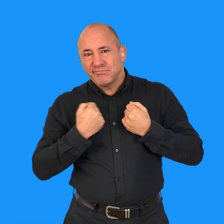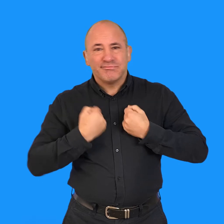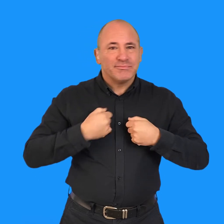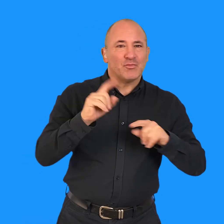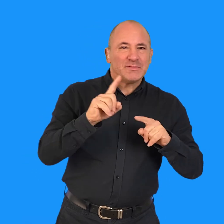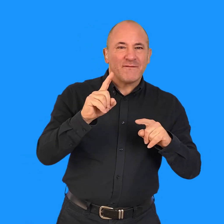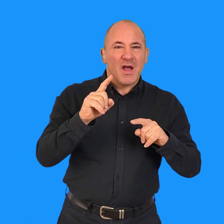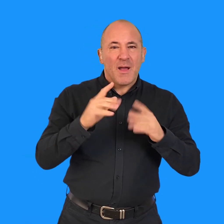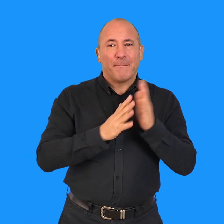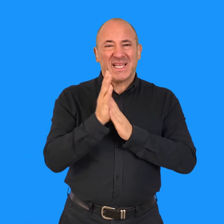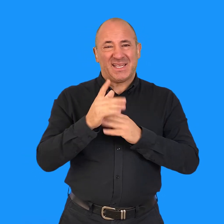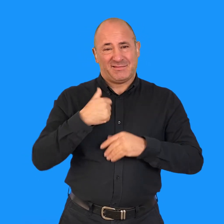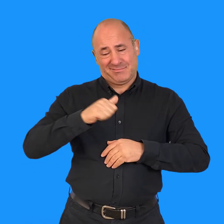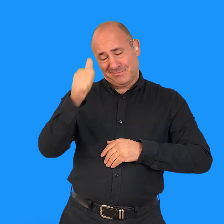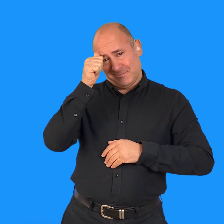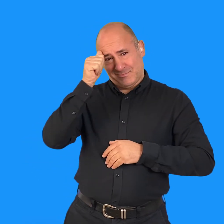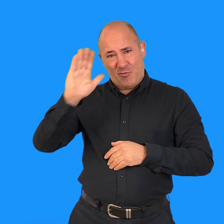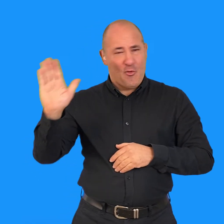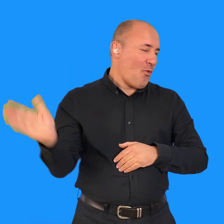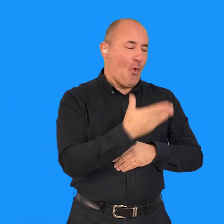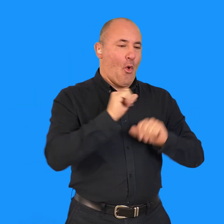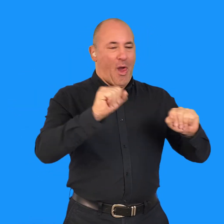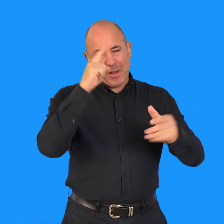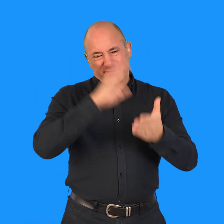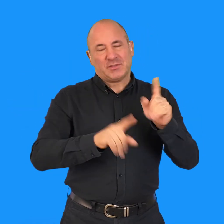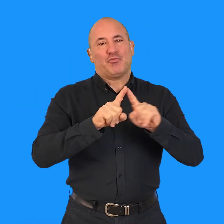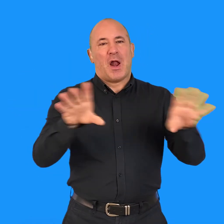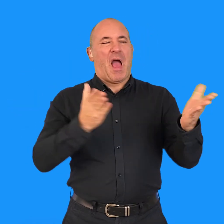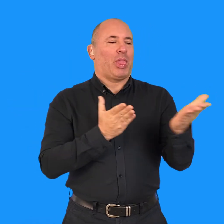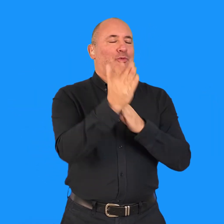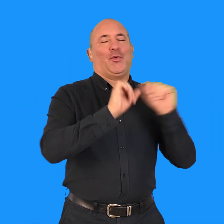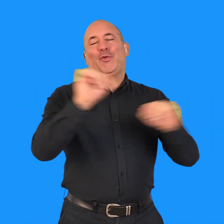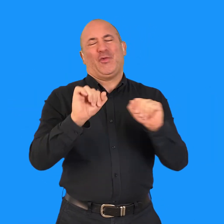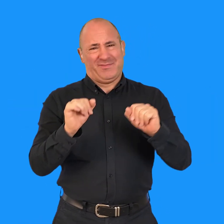which doesn't automatically mean we have the knowledge of everybody else's lived experience either.